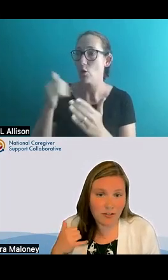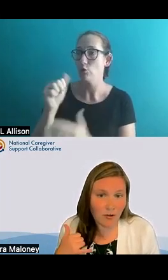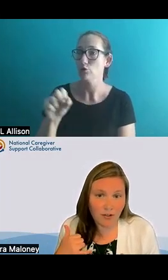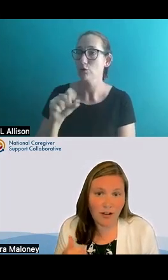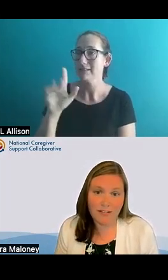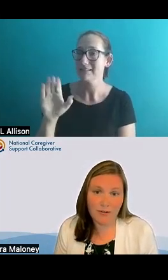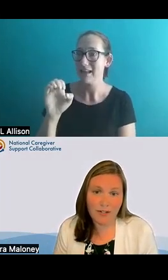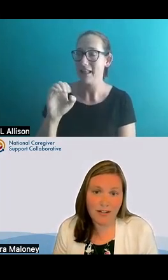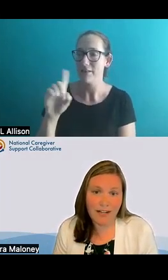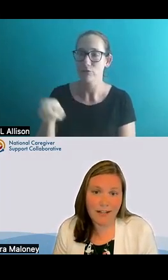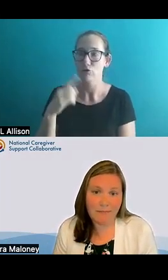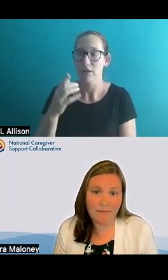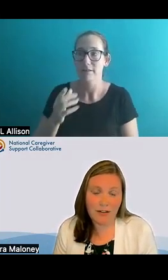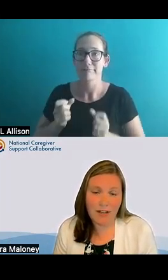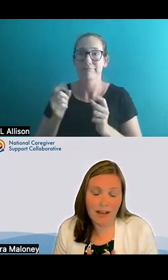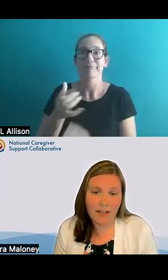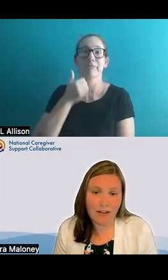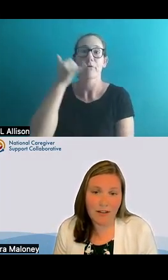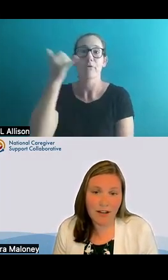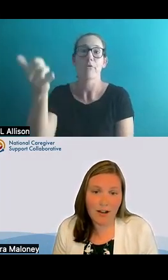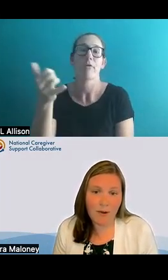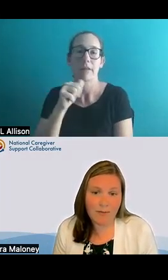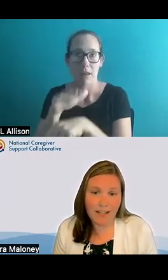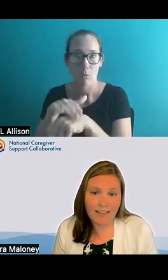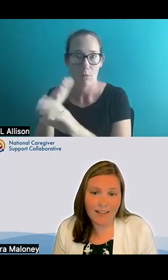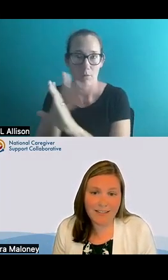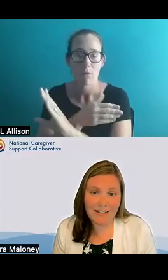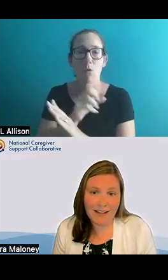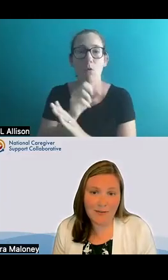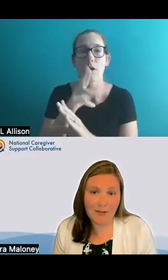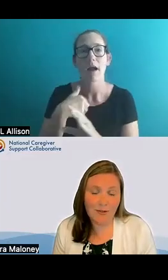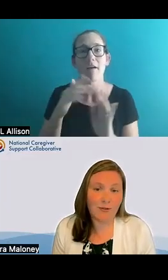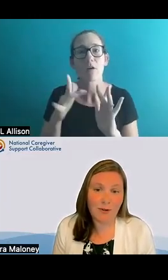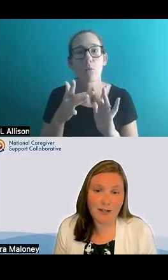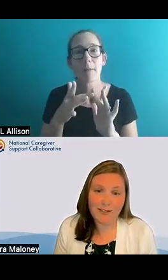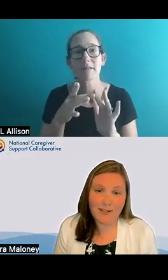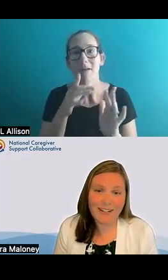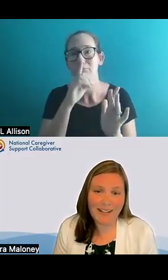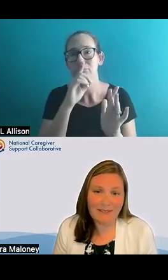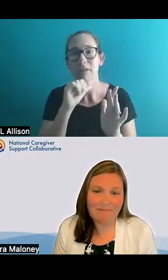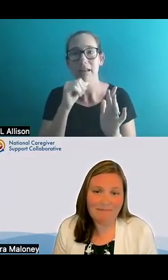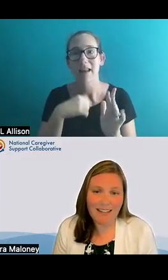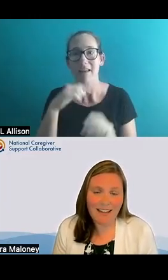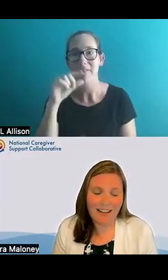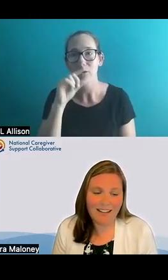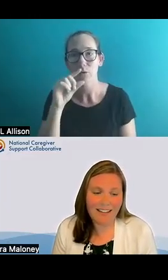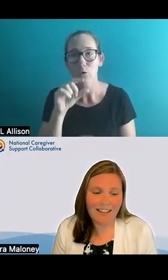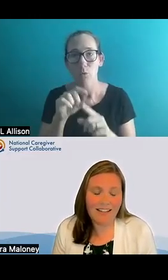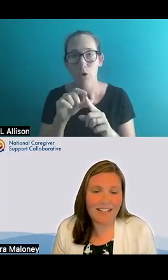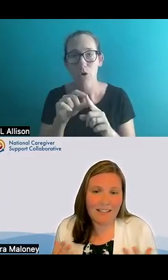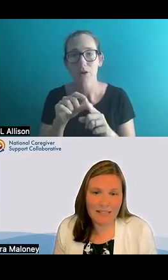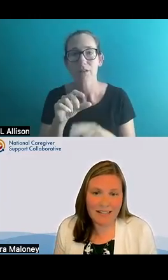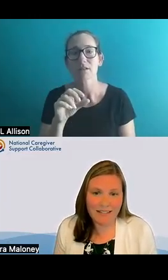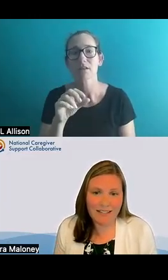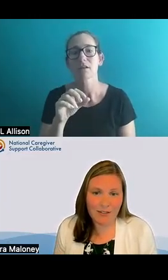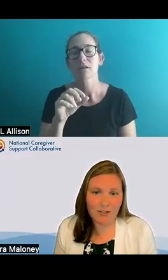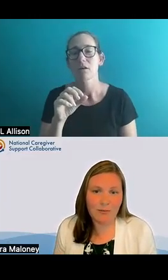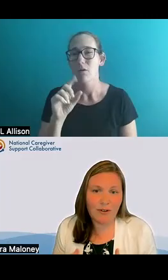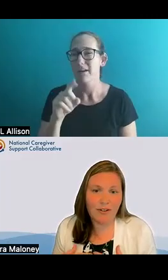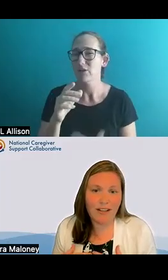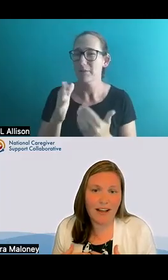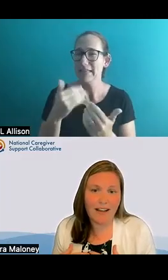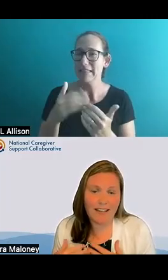cold calls, or having a website that doesn't have Google words or it needs to be easily searchable,